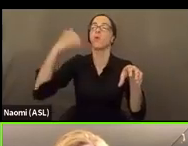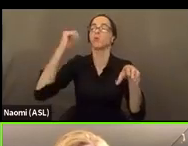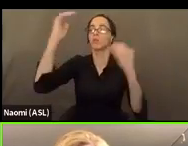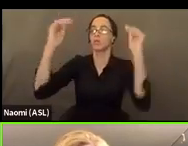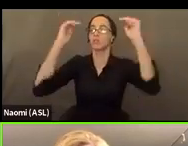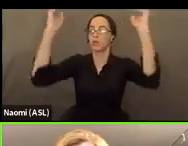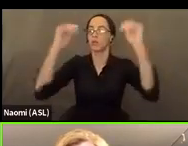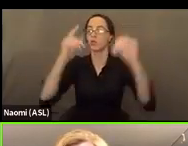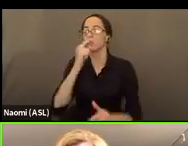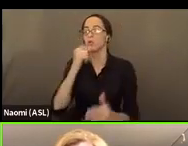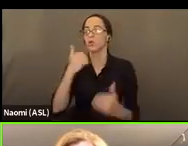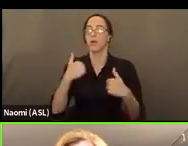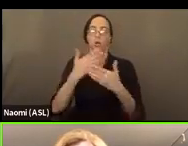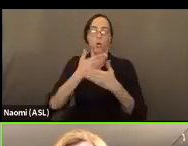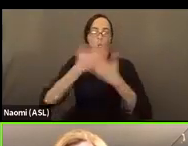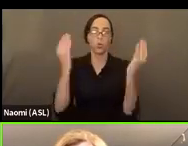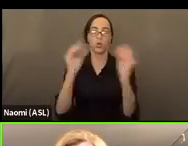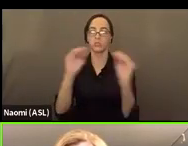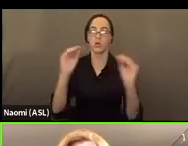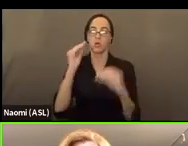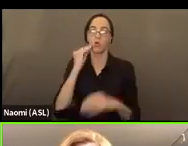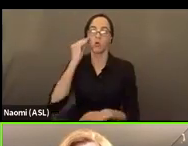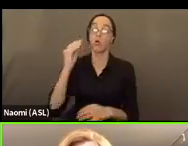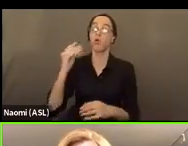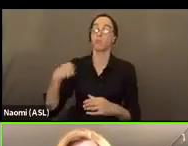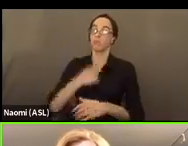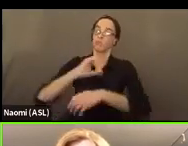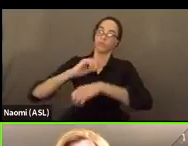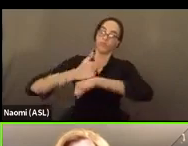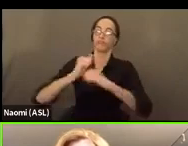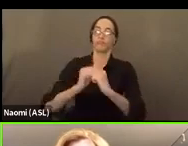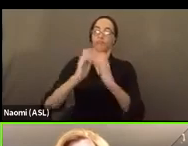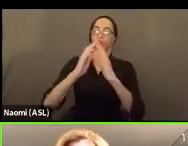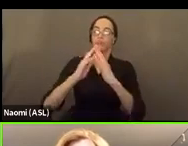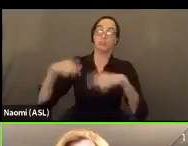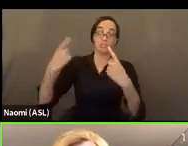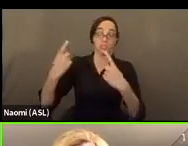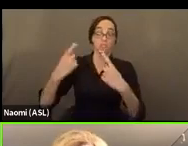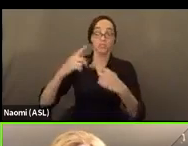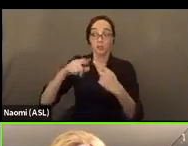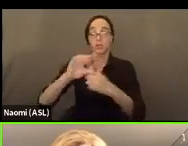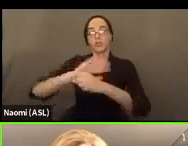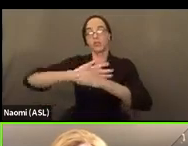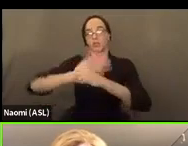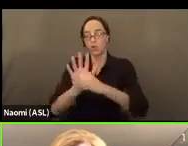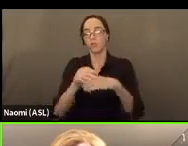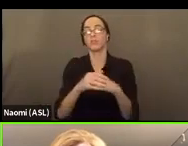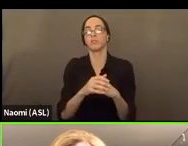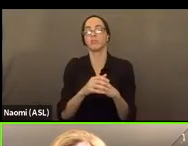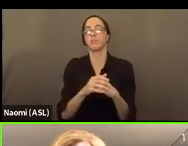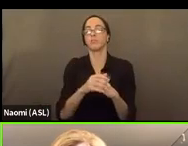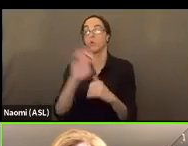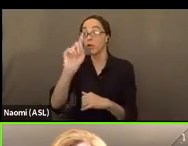that people have housing such as the astro hotel or the camps out in west county